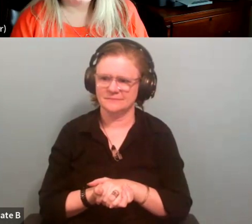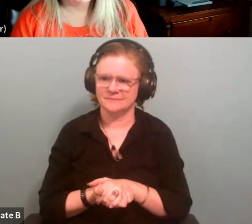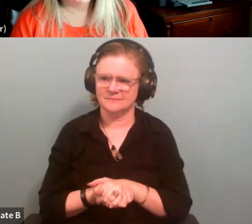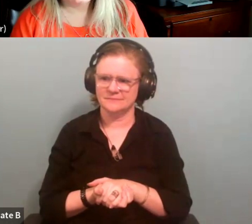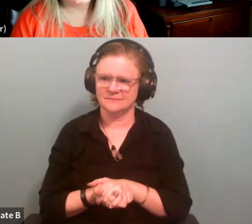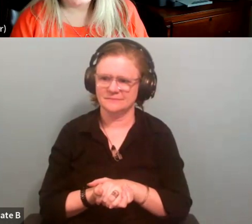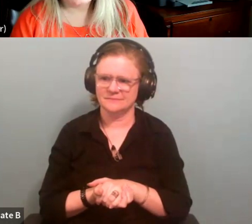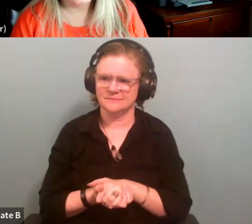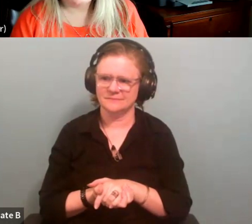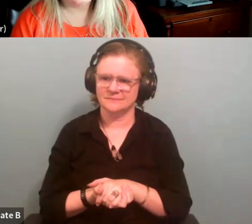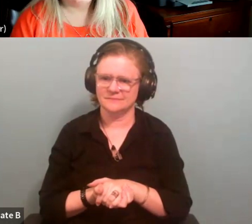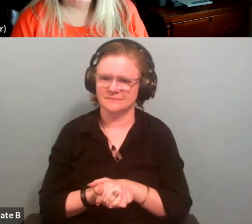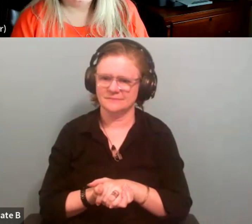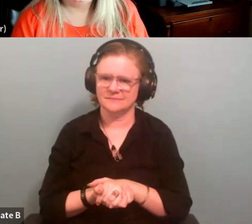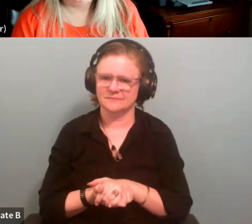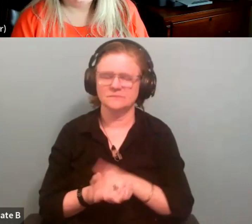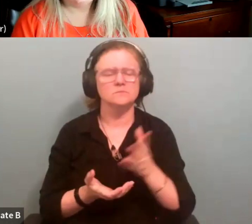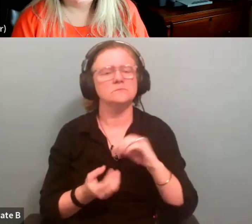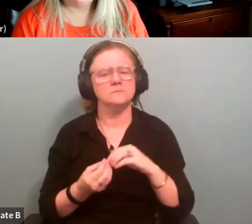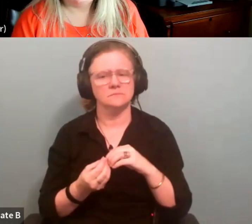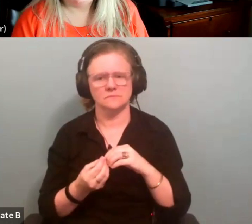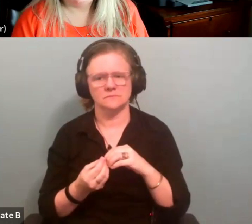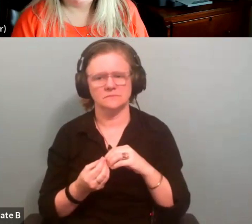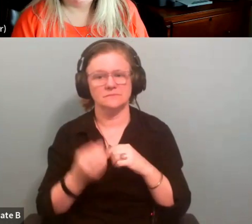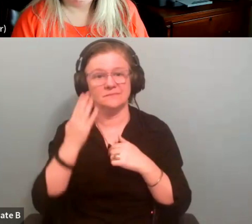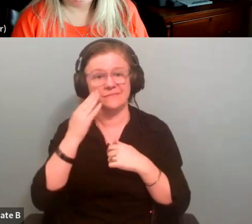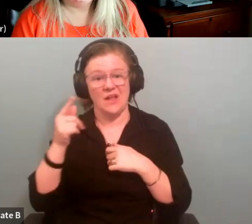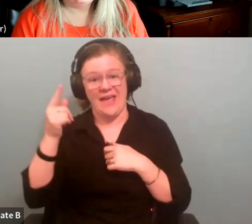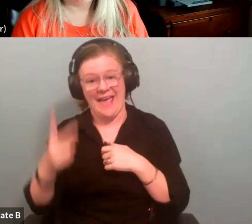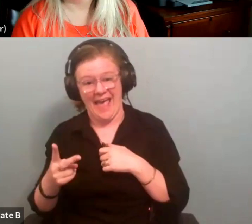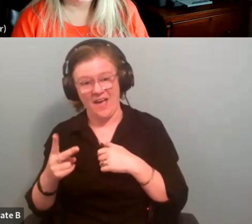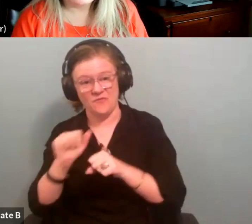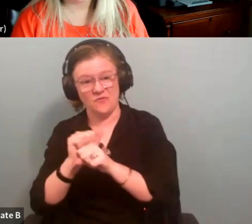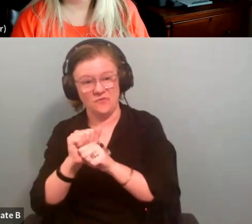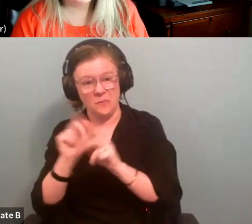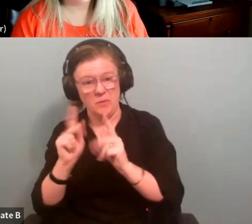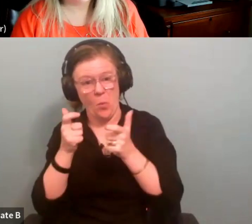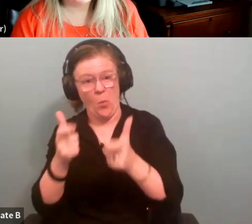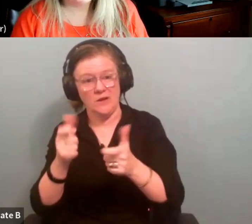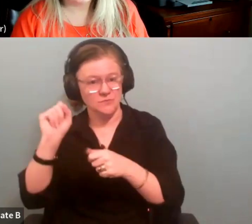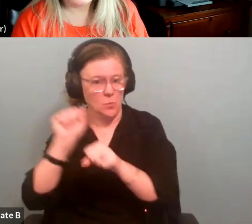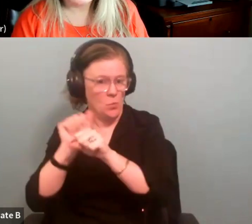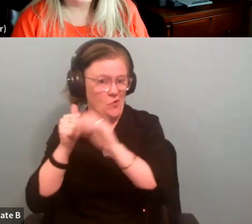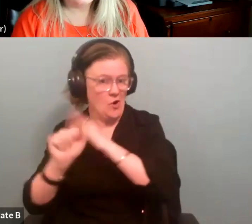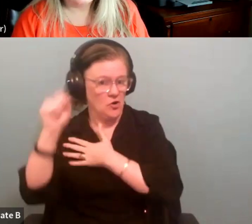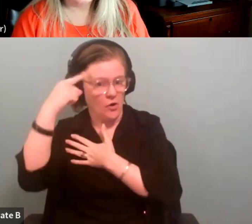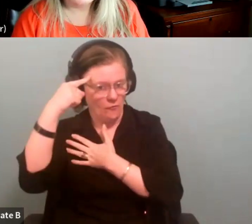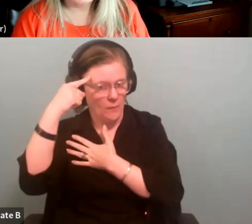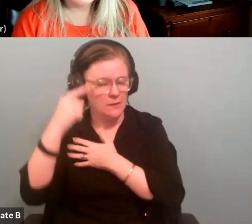um, see a bit. You know, we half the folks on here are government employees. So and we did have a question in registration around,